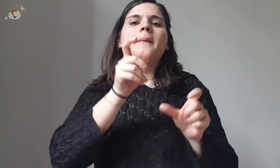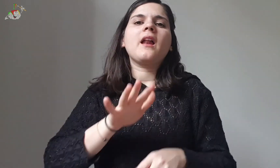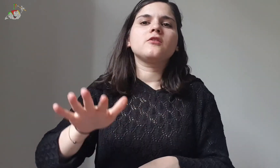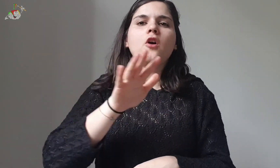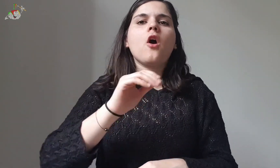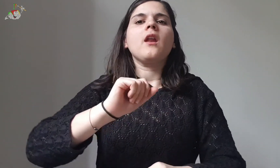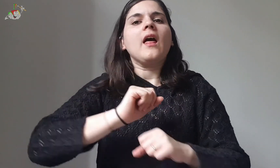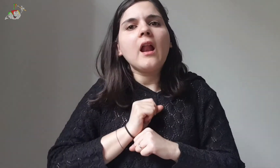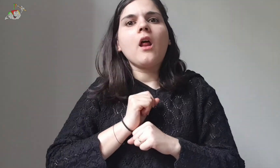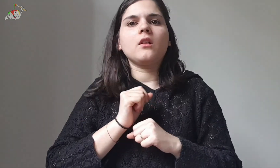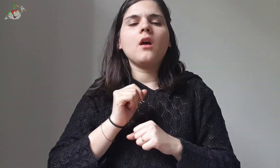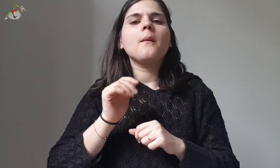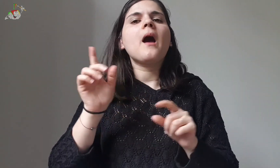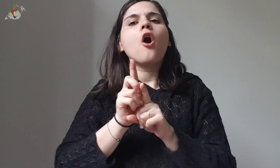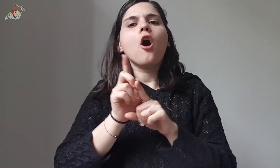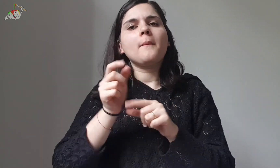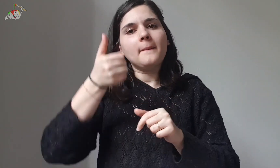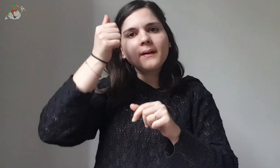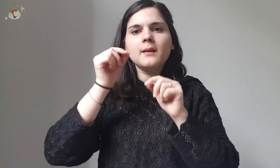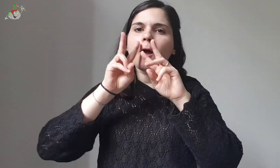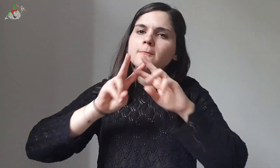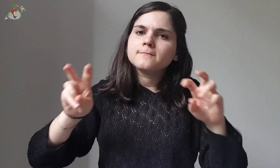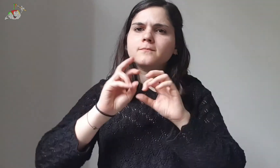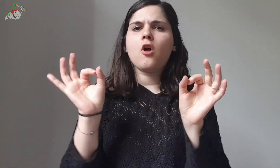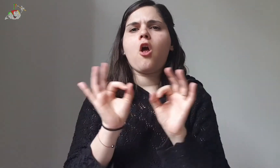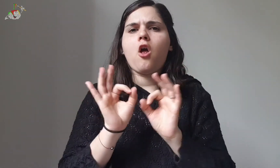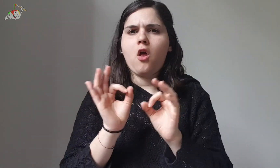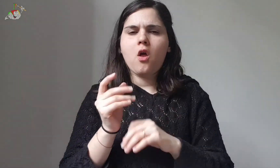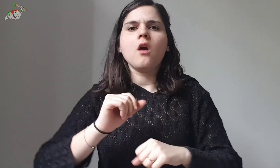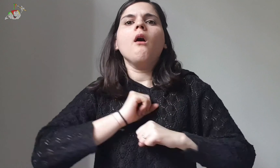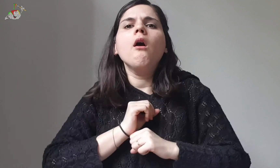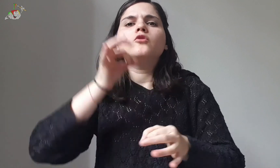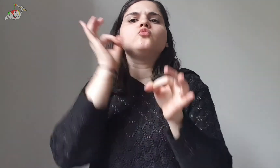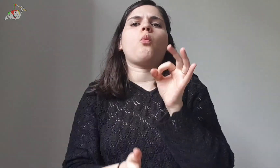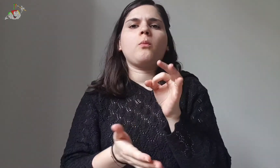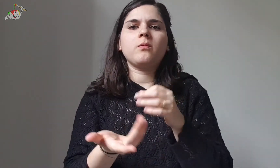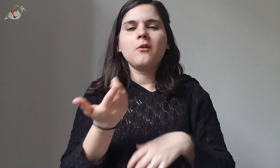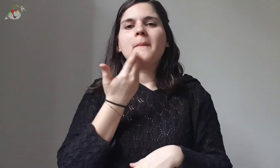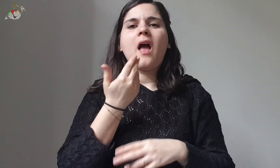gullible people believe it right away without delving into it first,